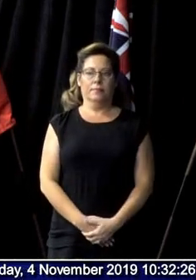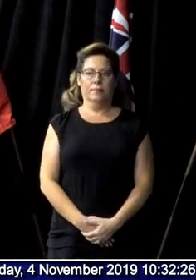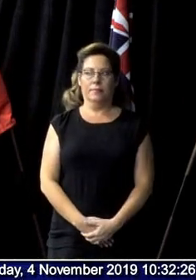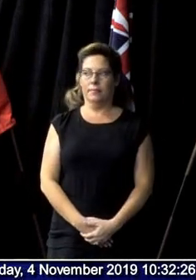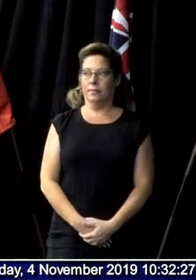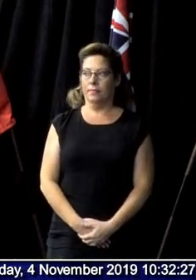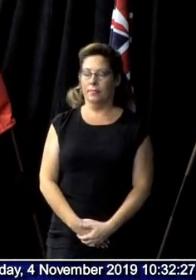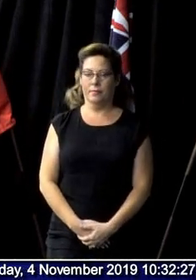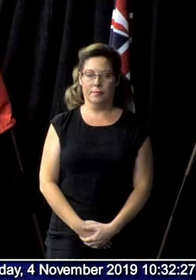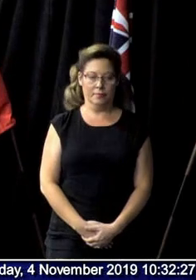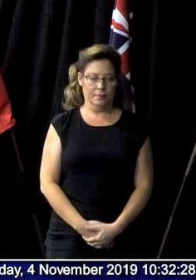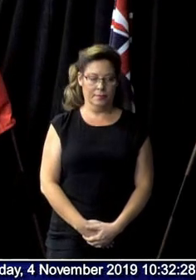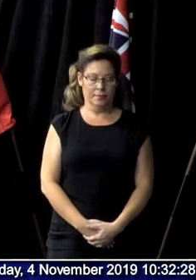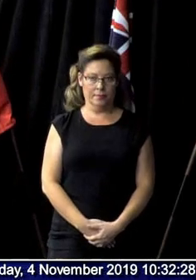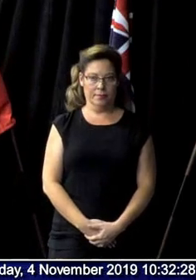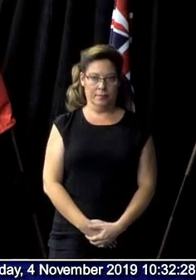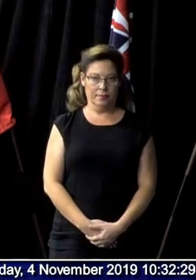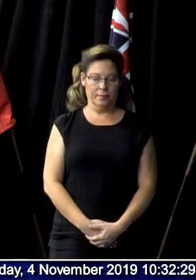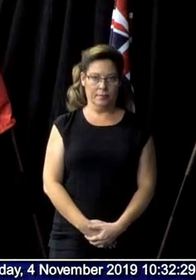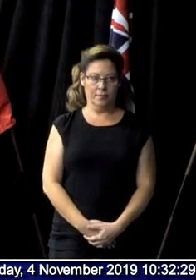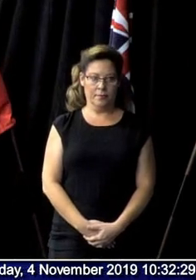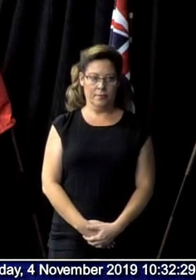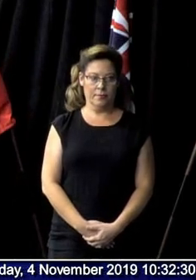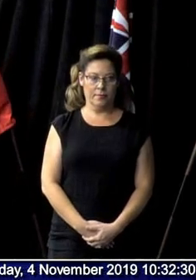Good morning. May it please, my name is Mellifont, initials K.A.